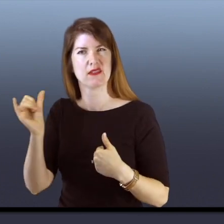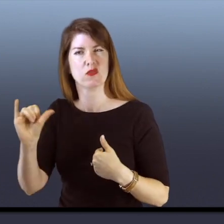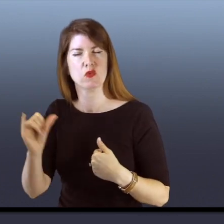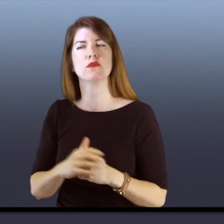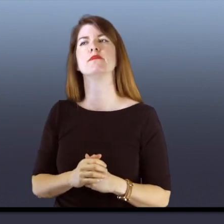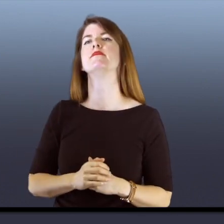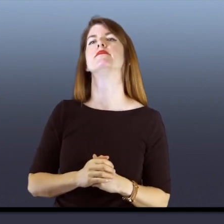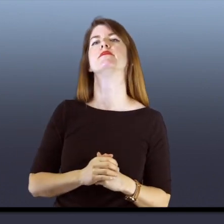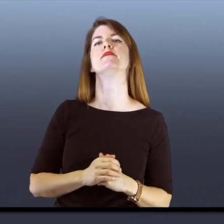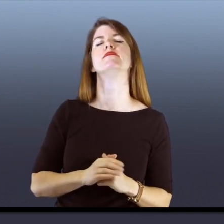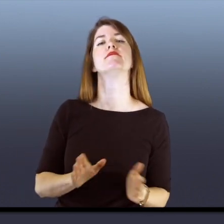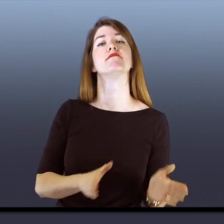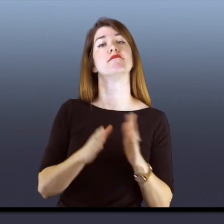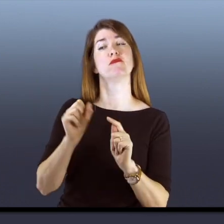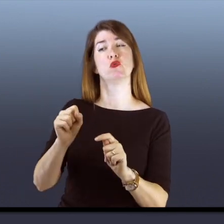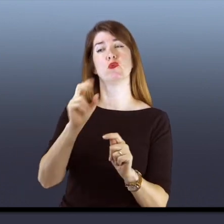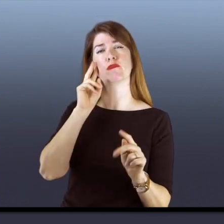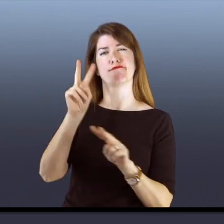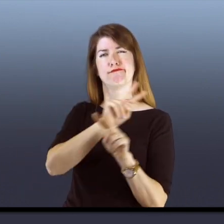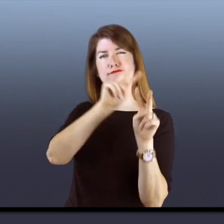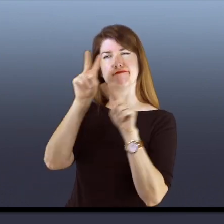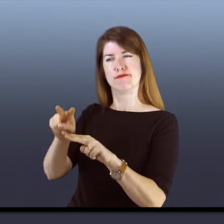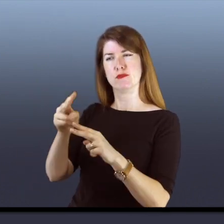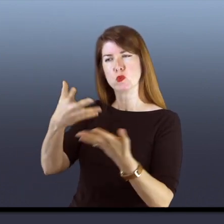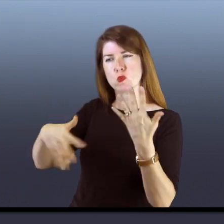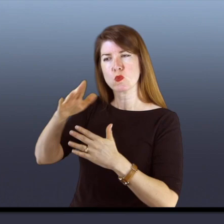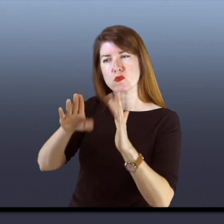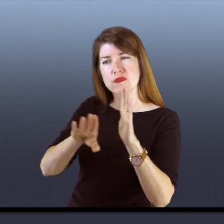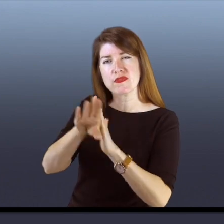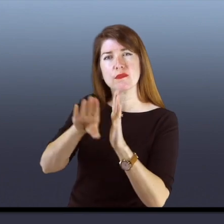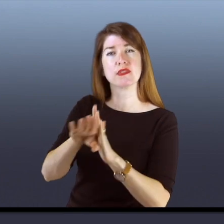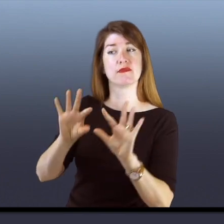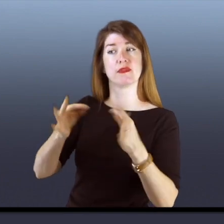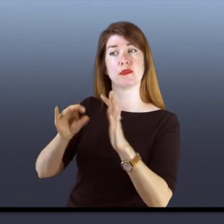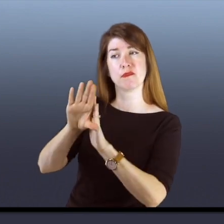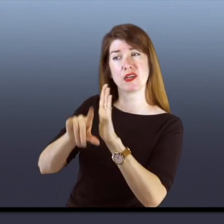Also focusing on social development and family background information that may be in some